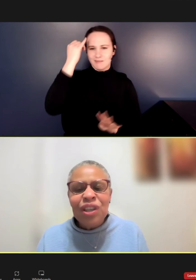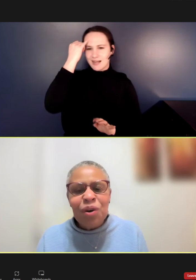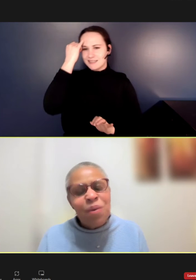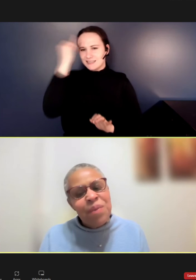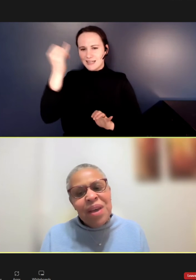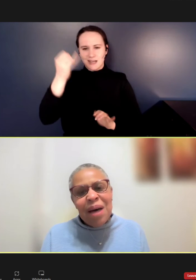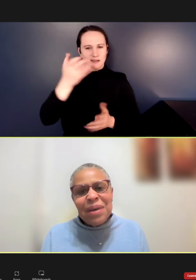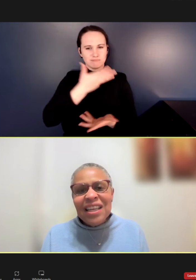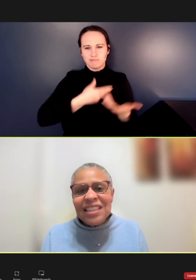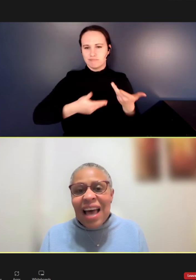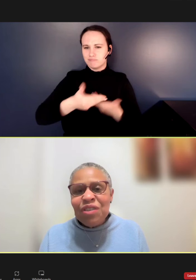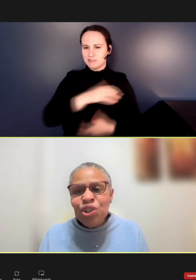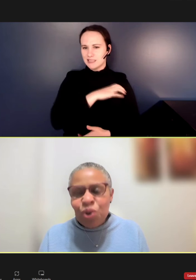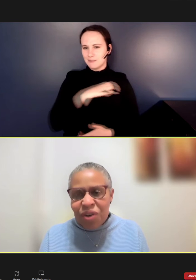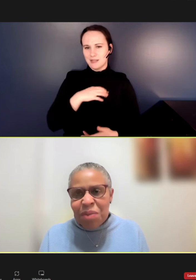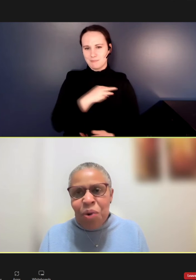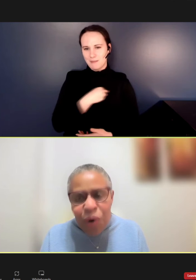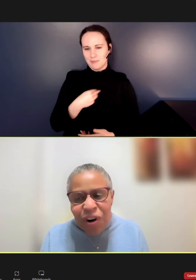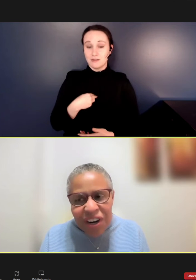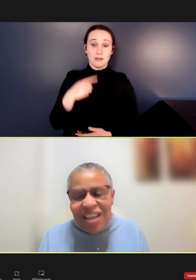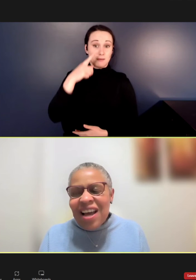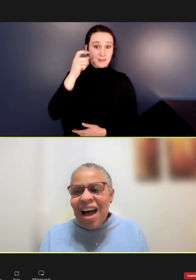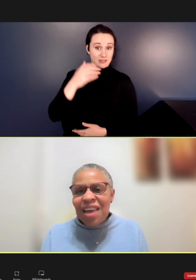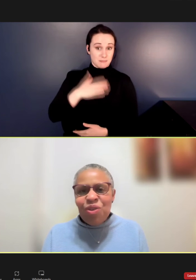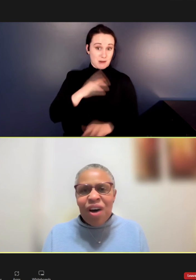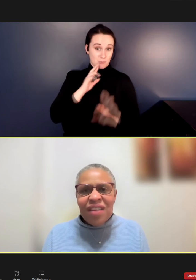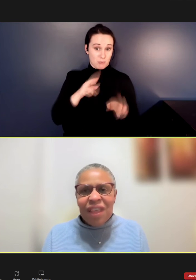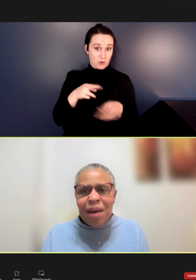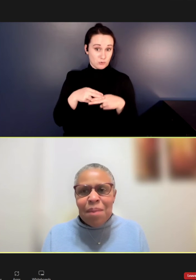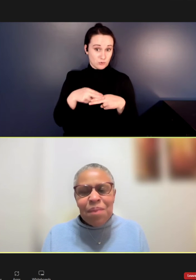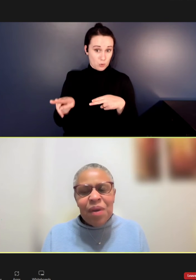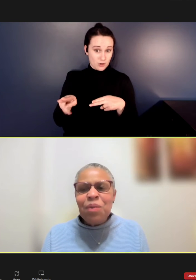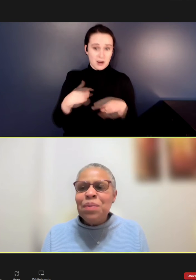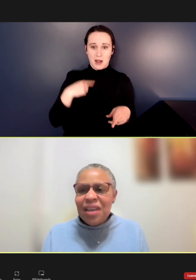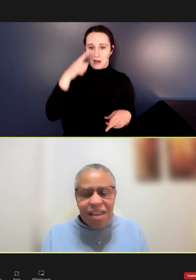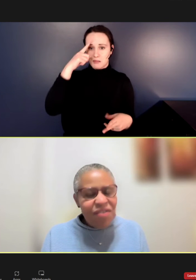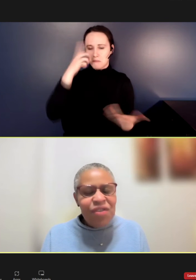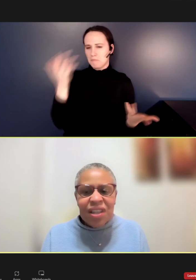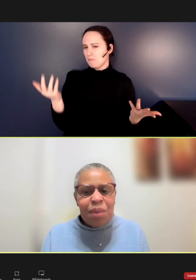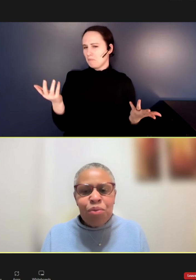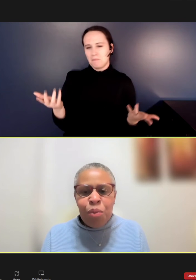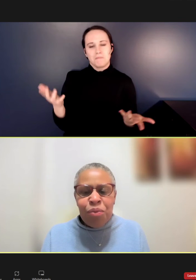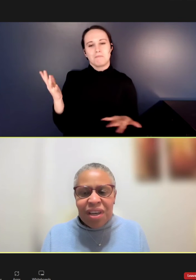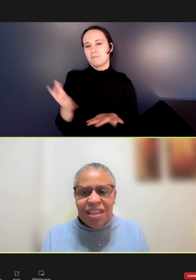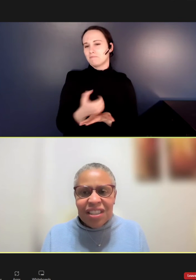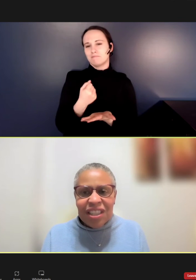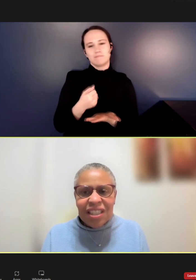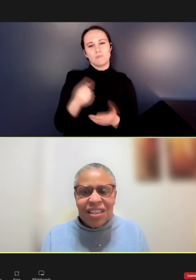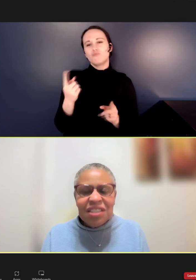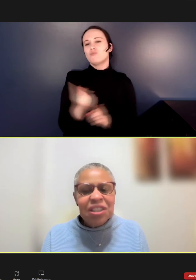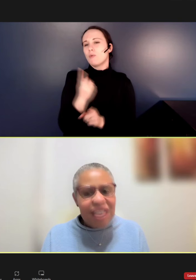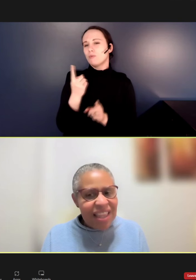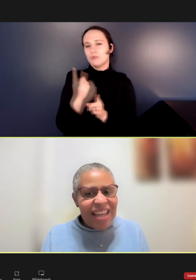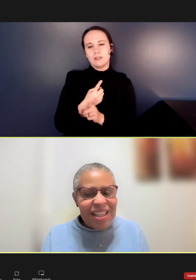So, because I have a short report, I thought it would be really appropriate to just say that at